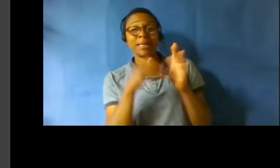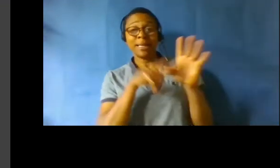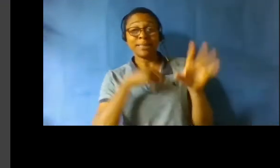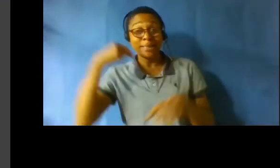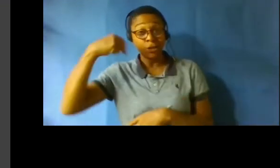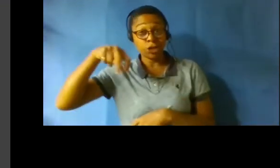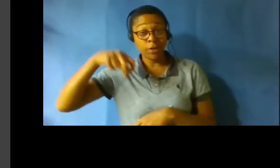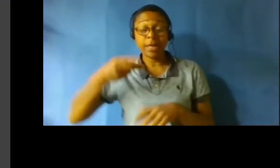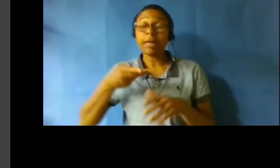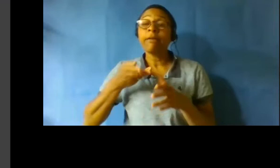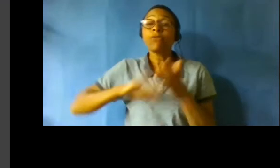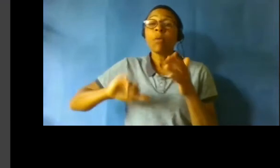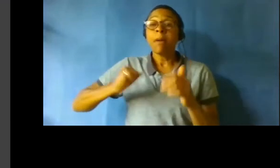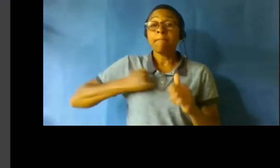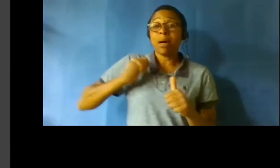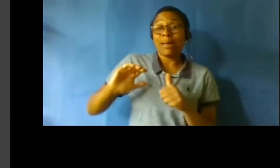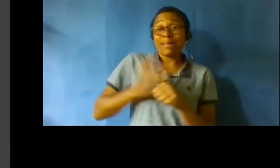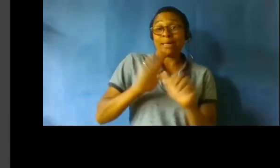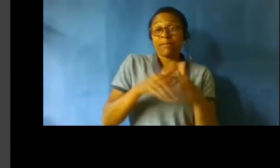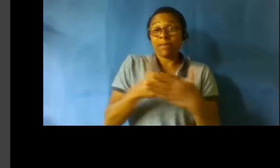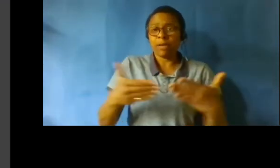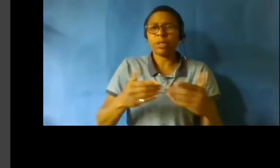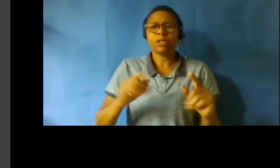language what is stimming and how does it change the conversation surrounding